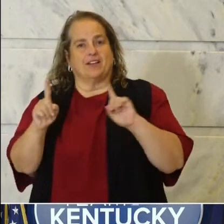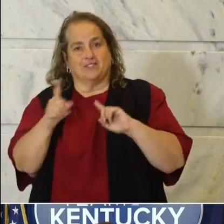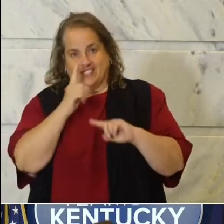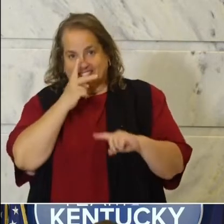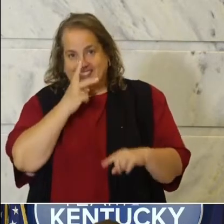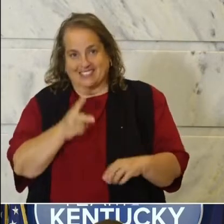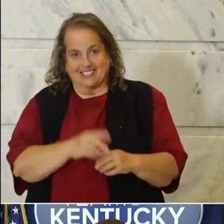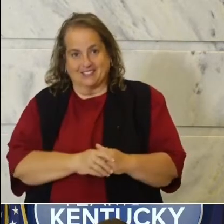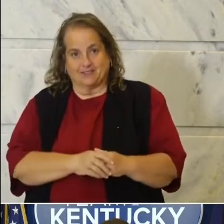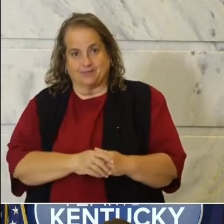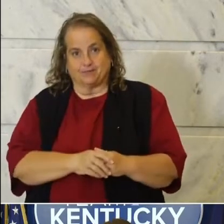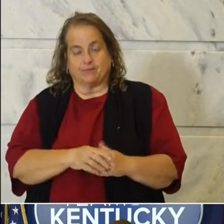Next one's a little personal to make.